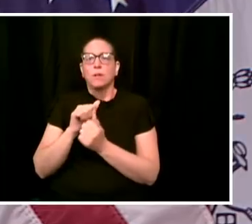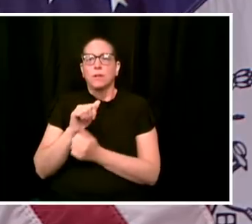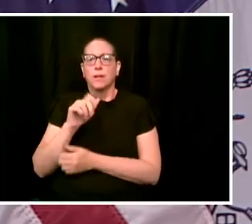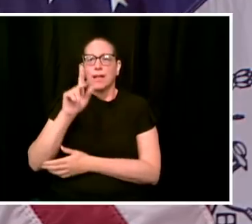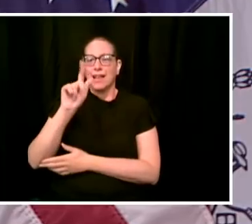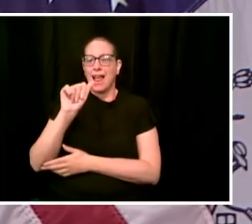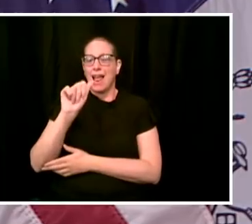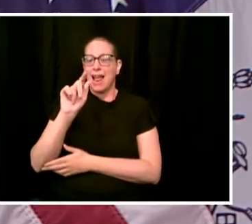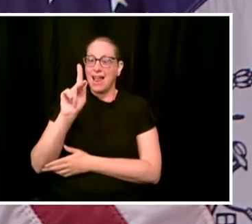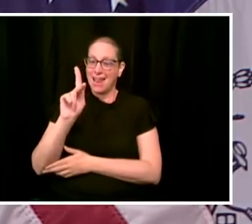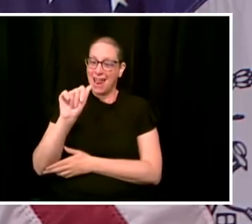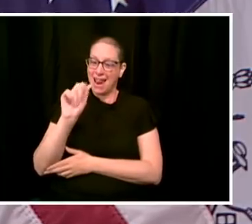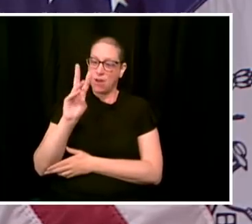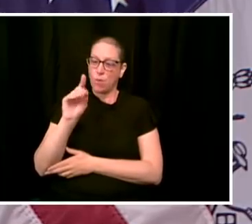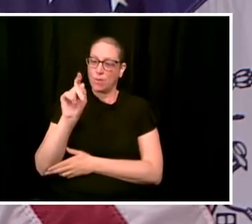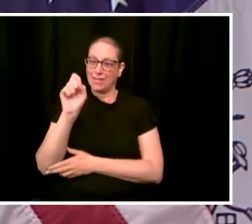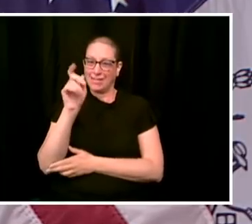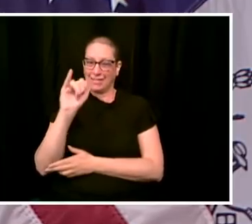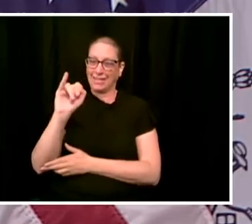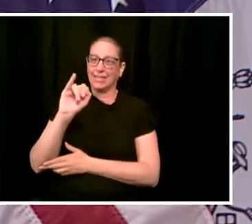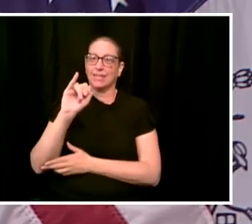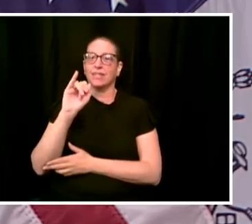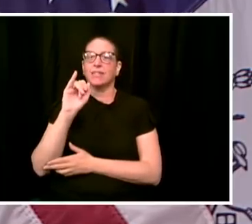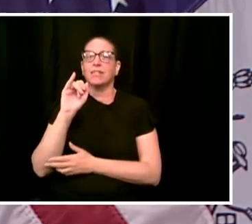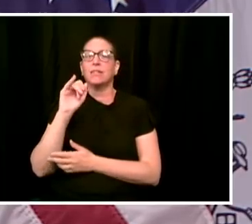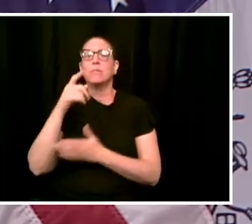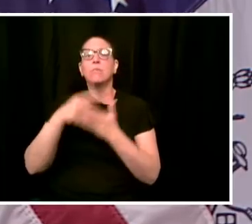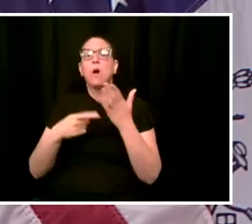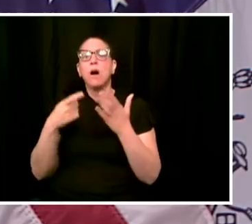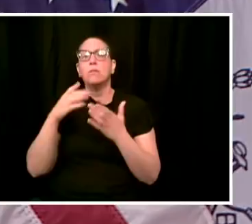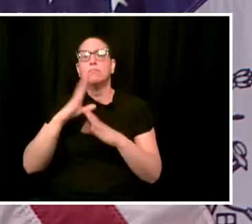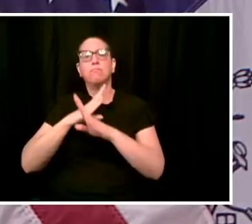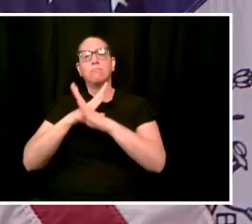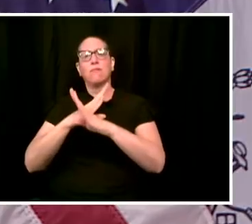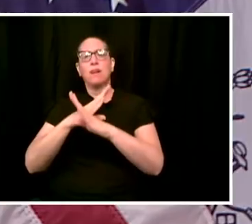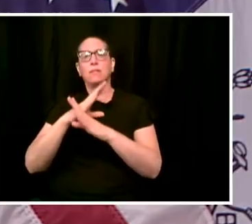KEY, I WANT TO GET SOME CLARITY